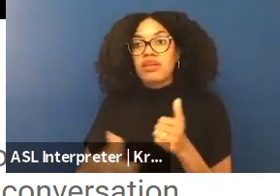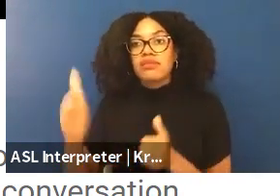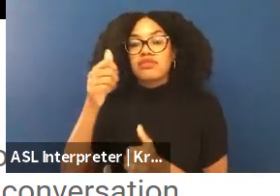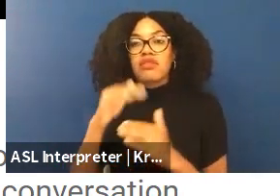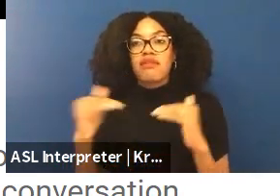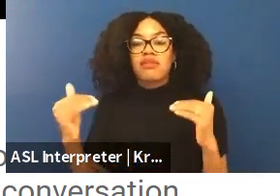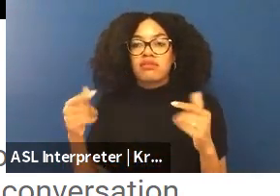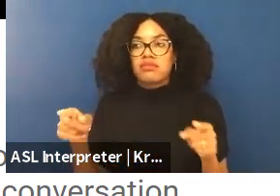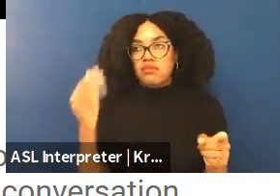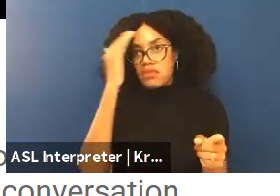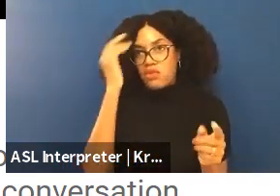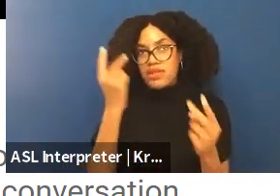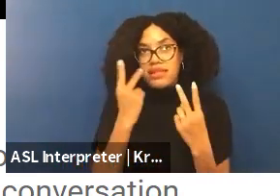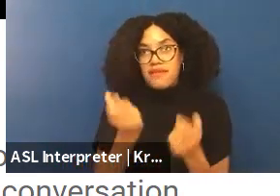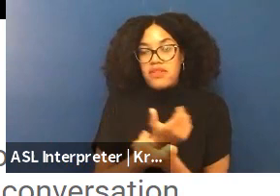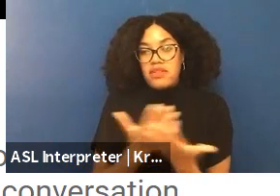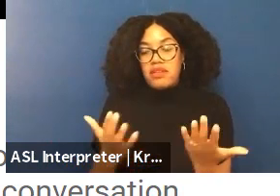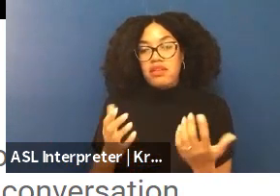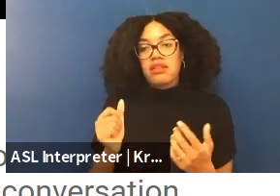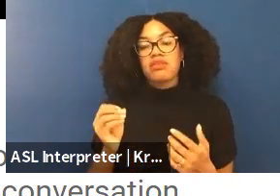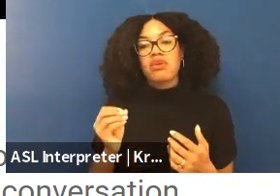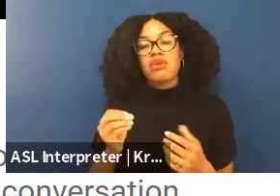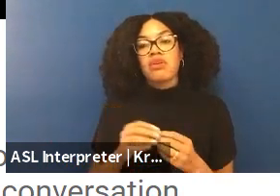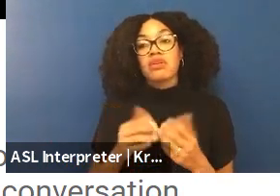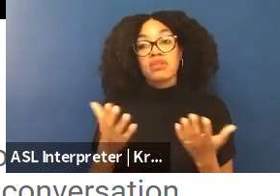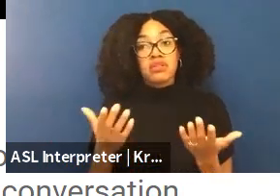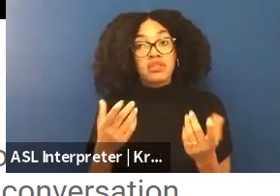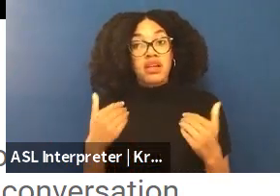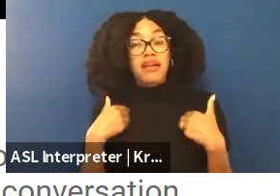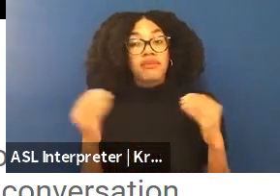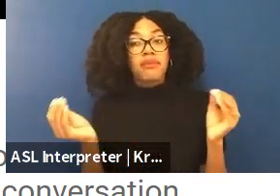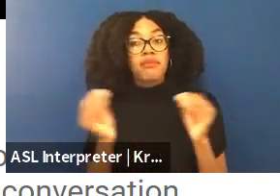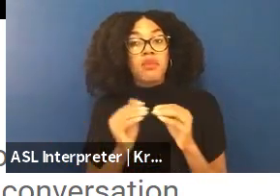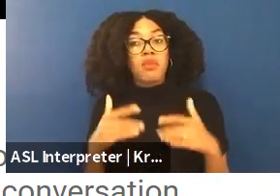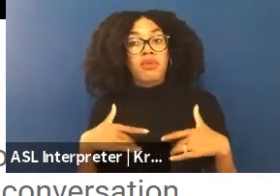about maybe having more of these kinds of events: is there anything that the other panelists see is